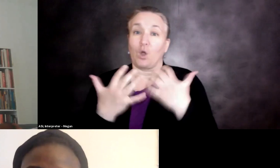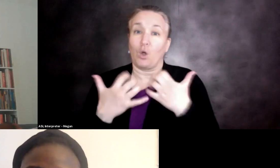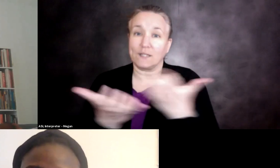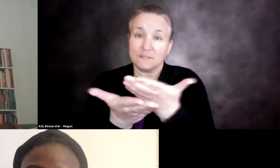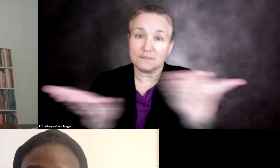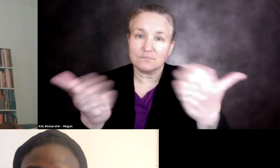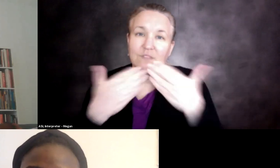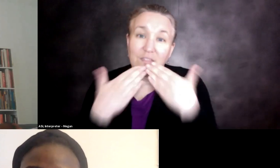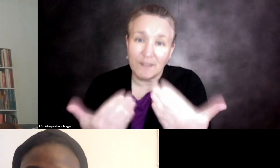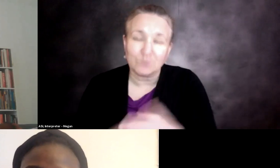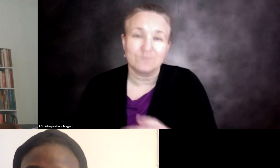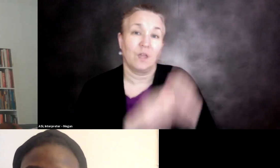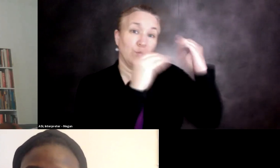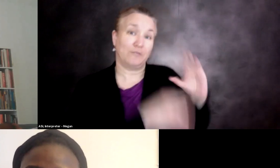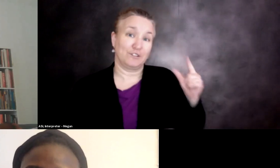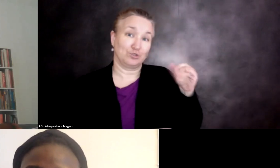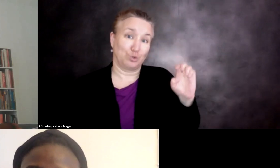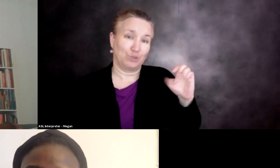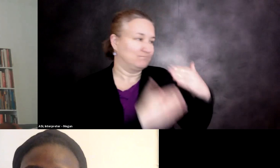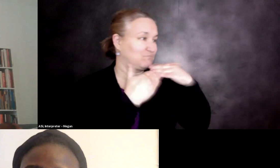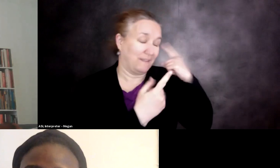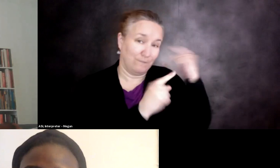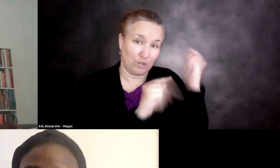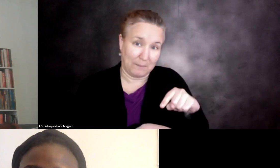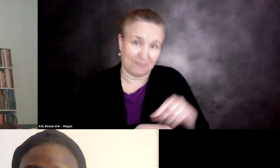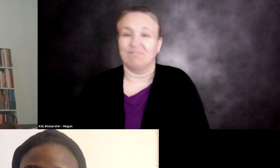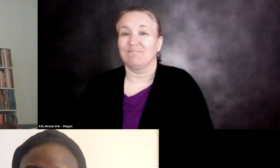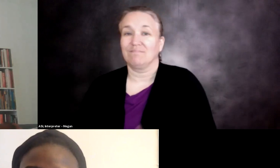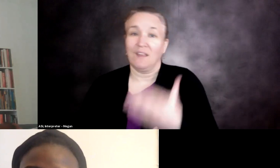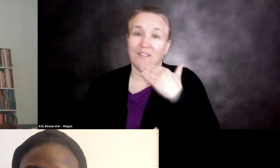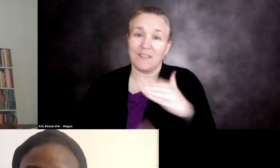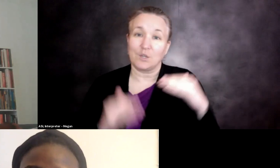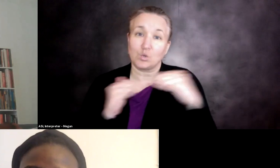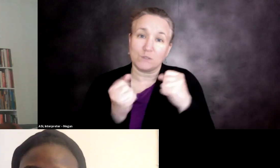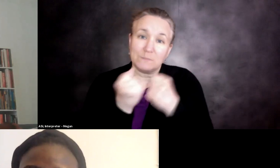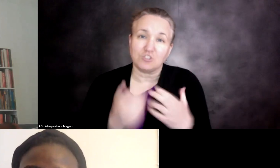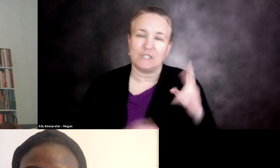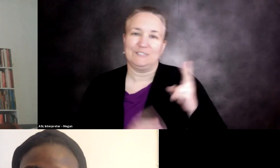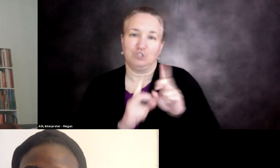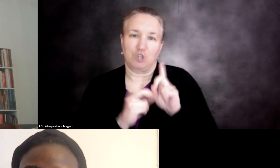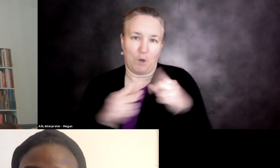as well as to Professor George for being here now. Thank you to our co-sponsor, the history department here at Penn.